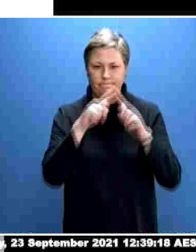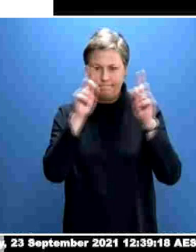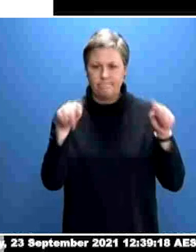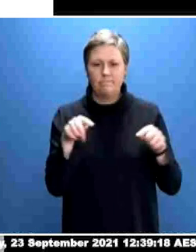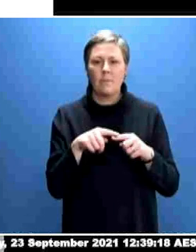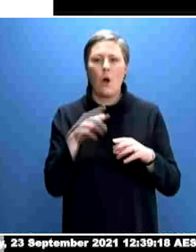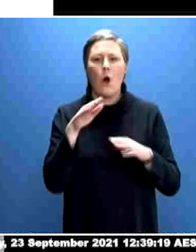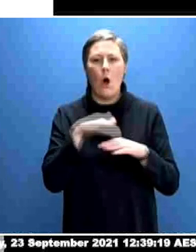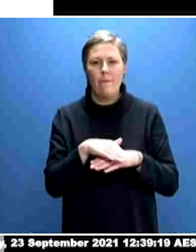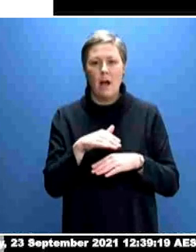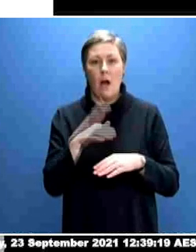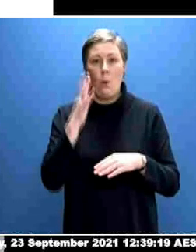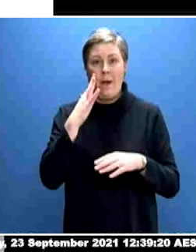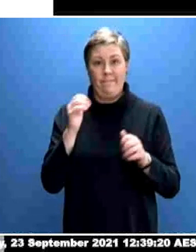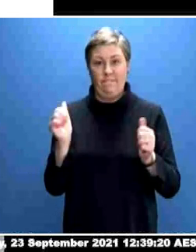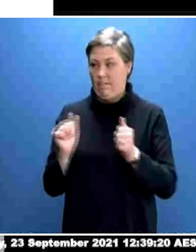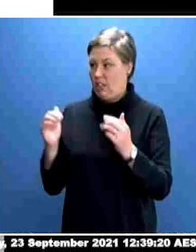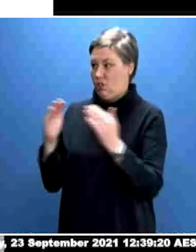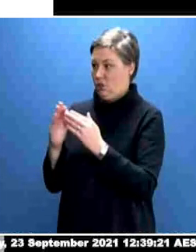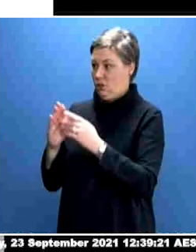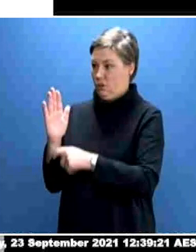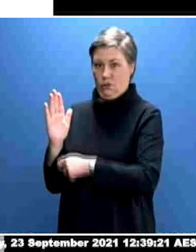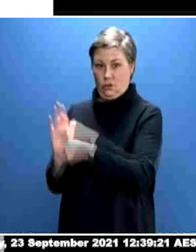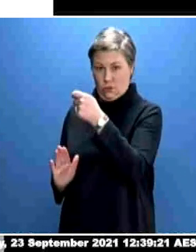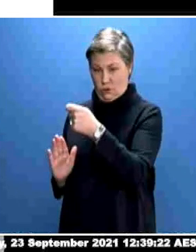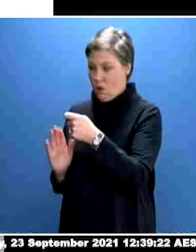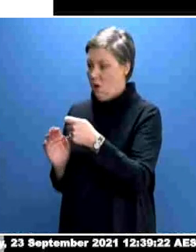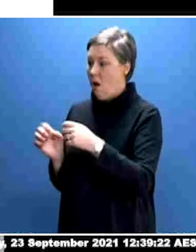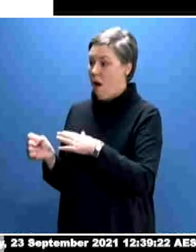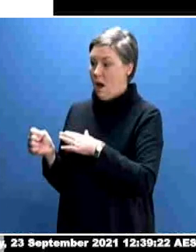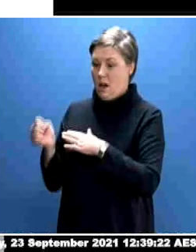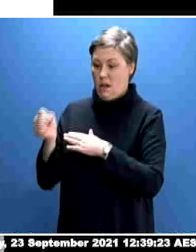In terms of that matter, there's a concern about there not being a documented